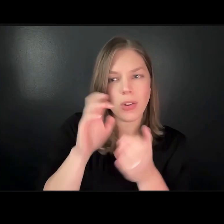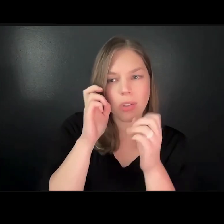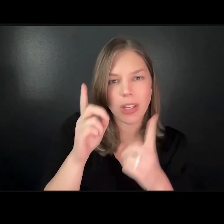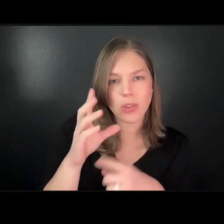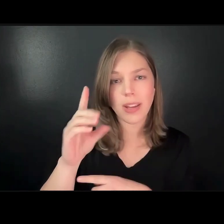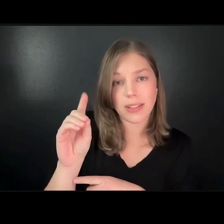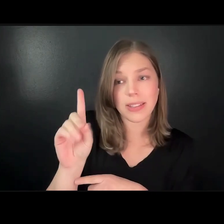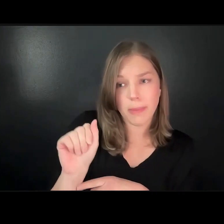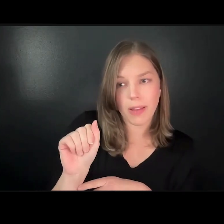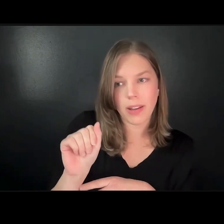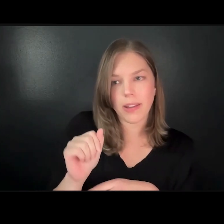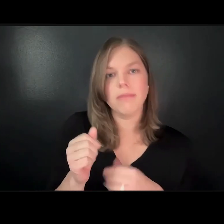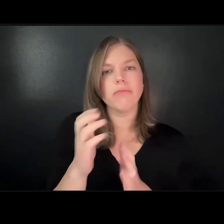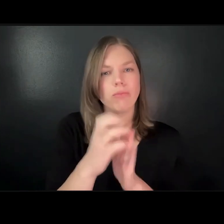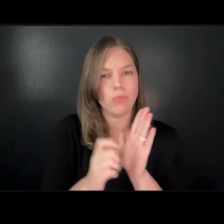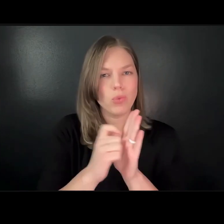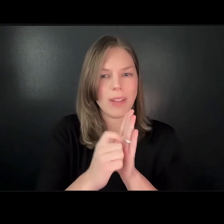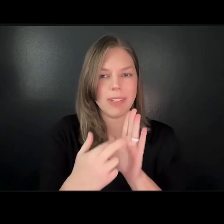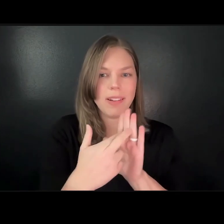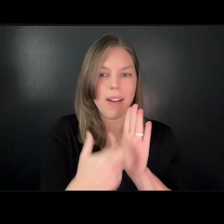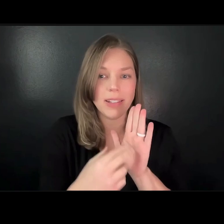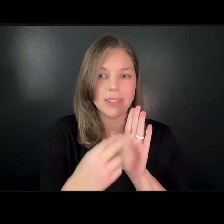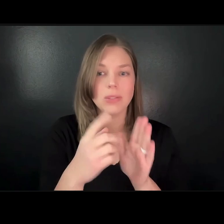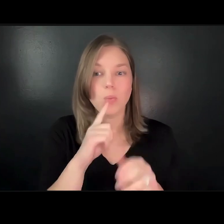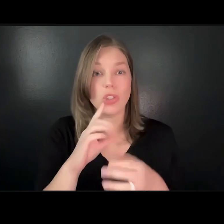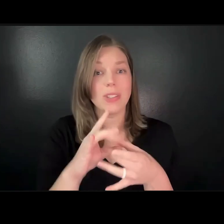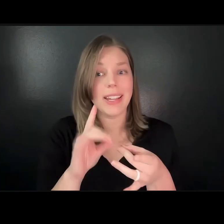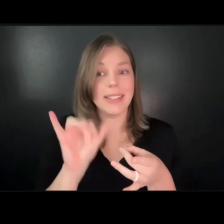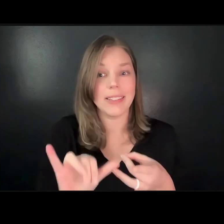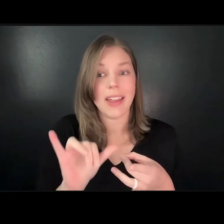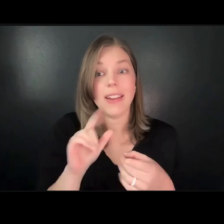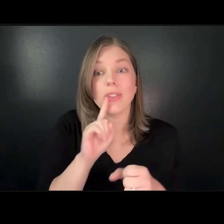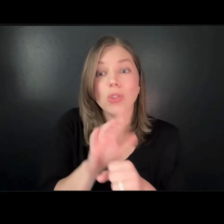and Disability. They drafted guidance which states